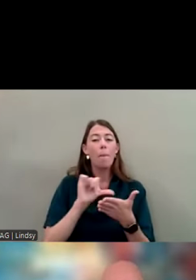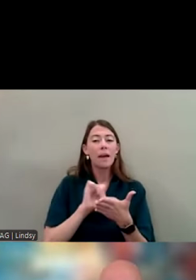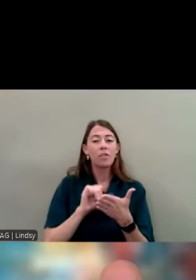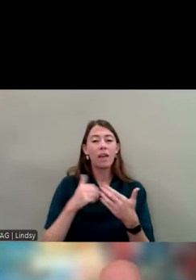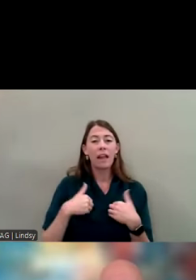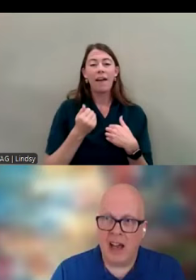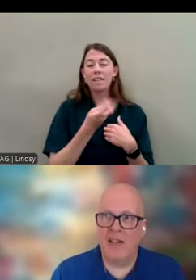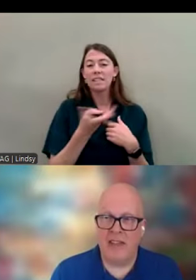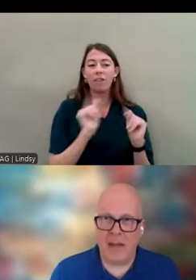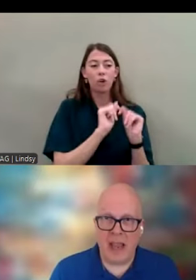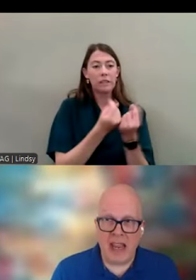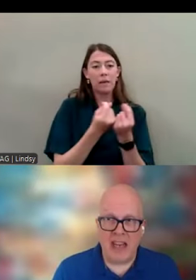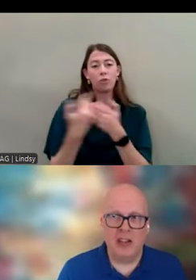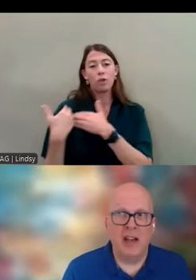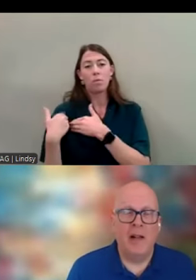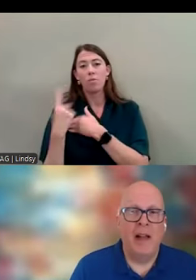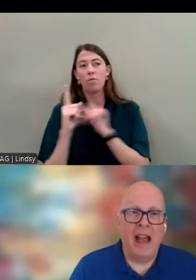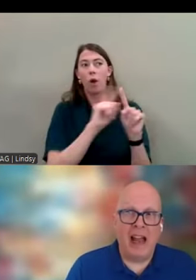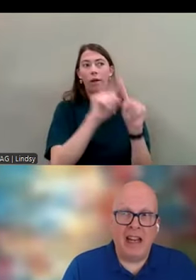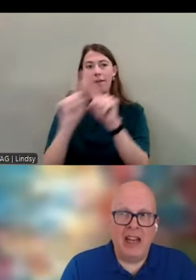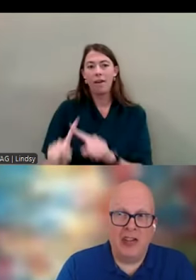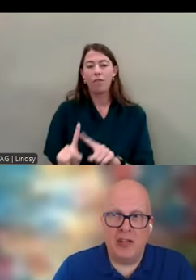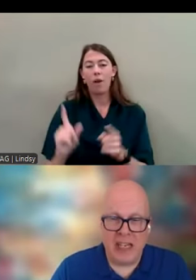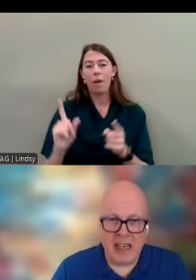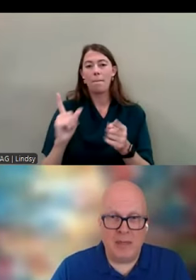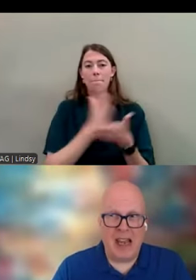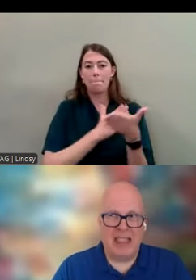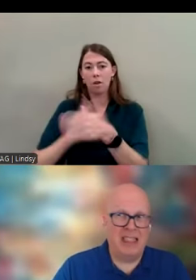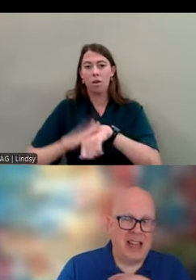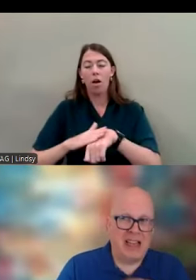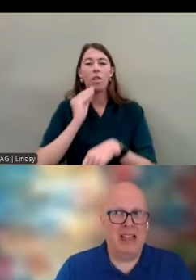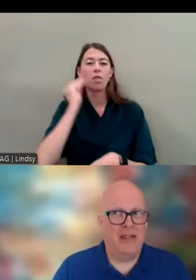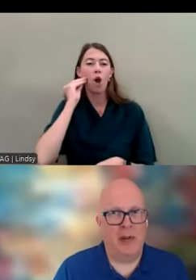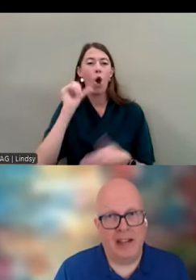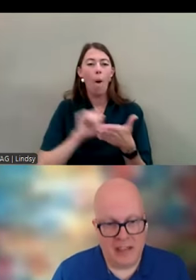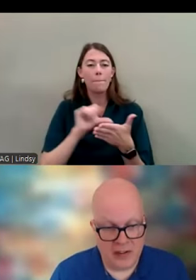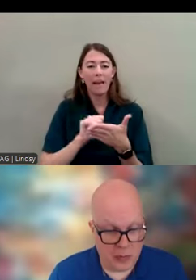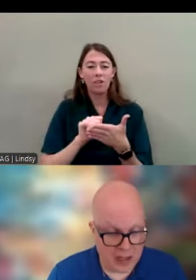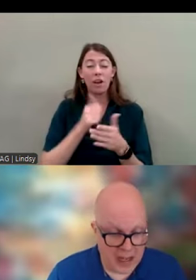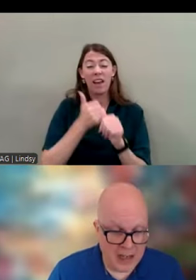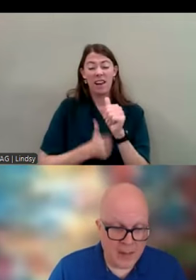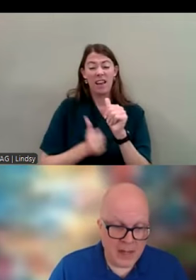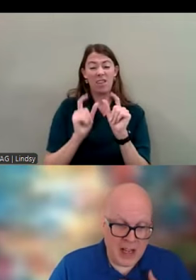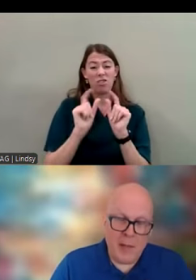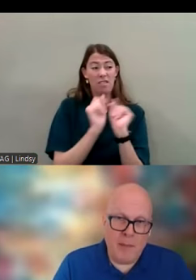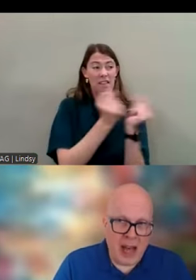parts of that page and each of those teams had slightly different processes to work on.